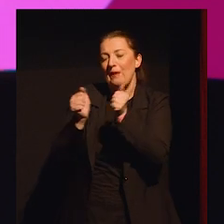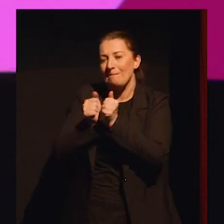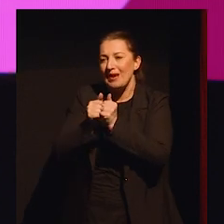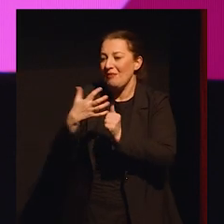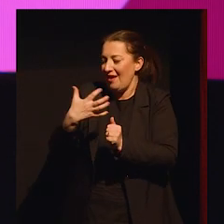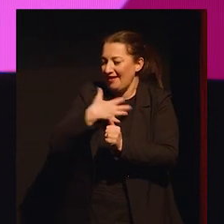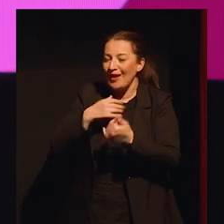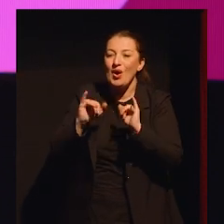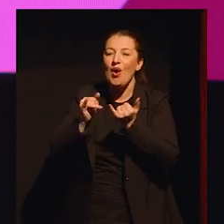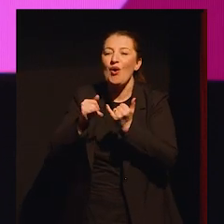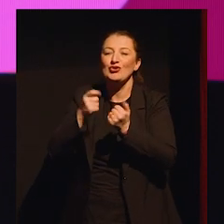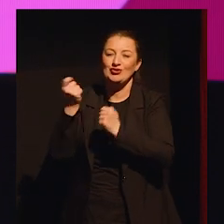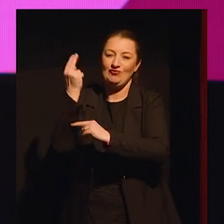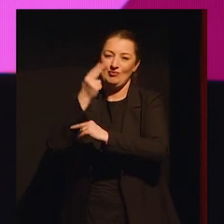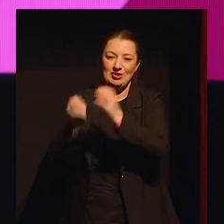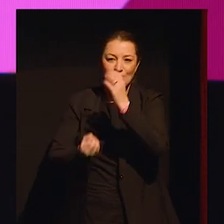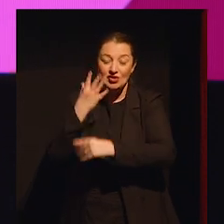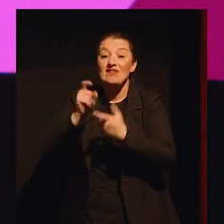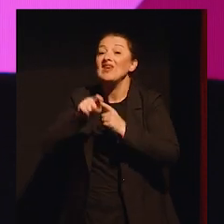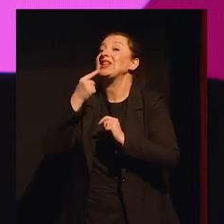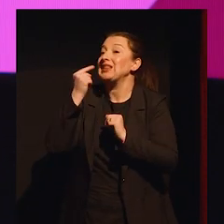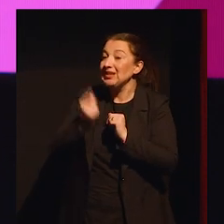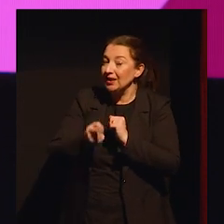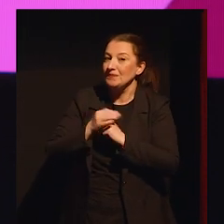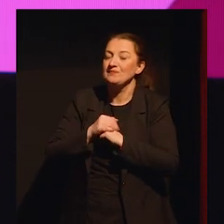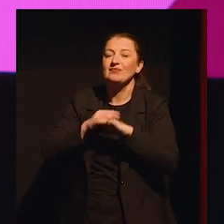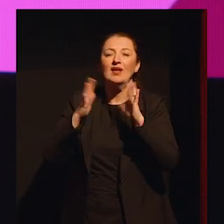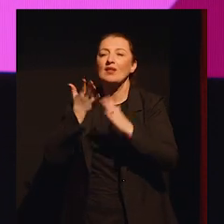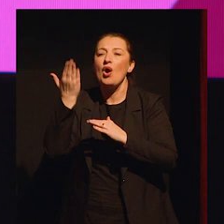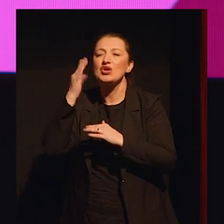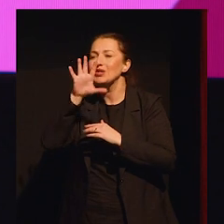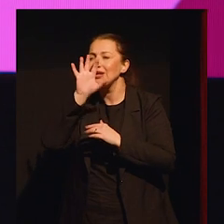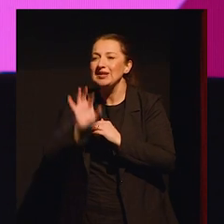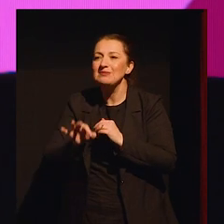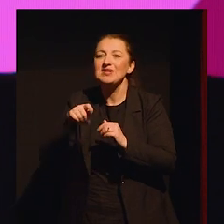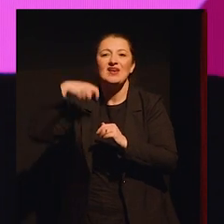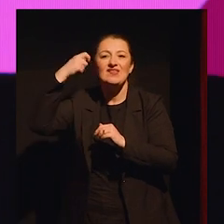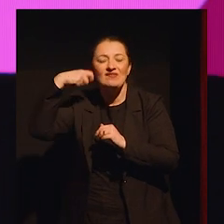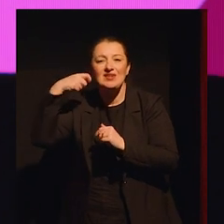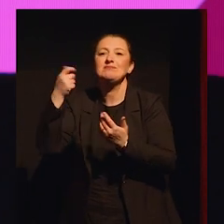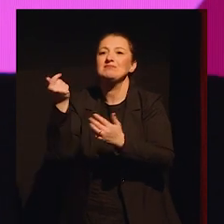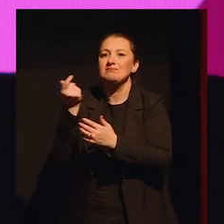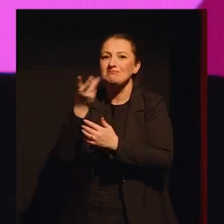our own gaming company and we thought: “Has anyone tried to gamify cinema before?”